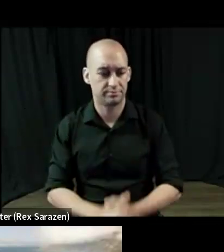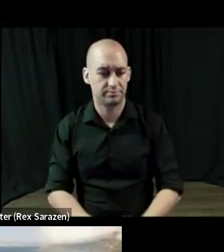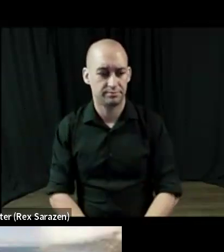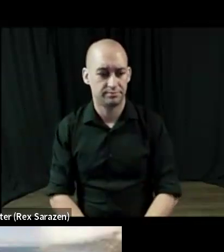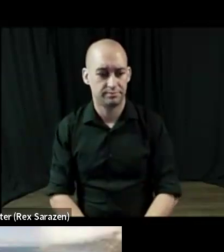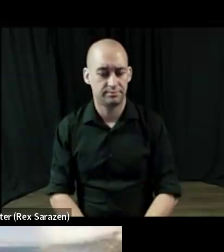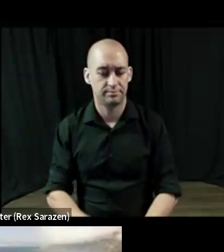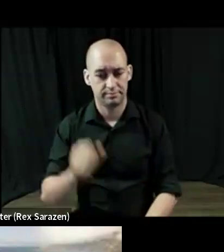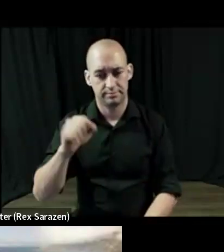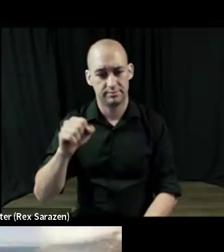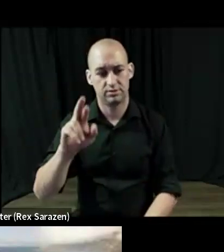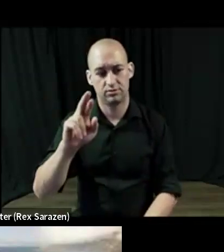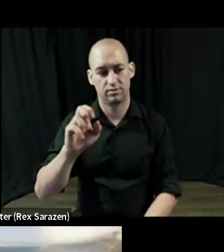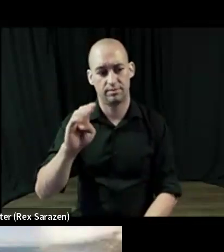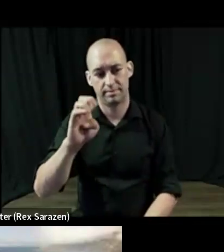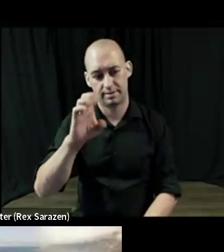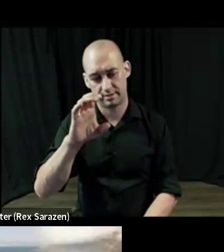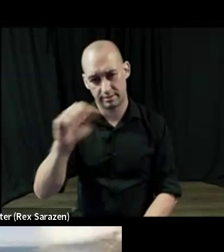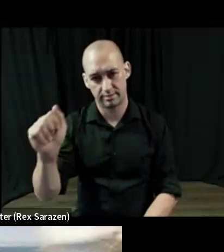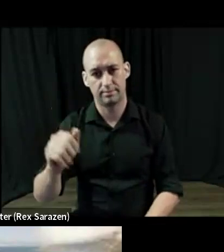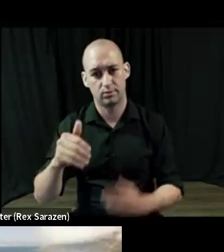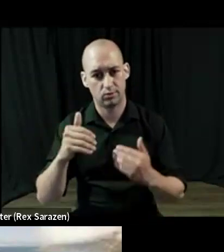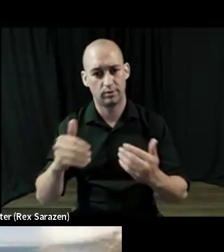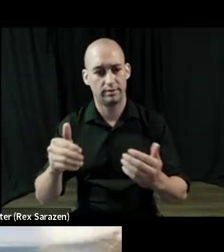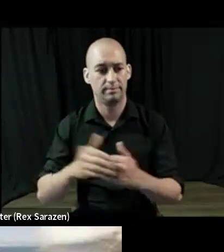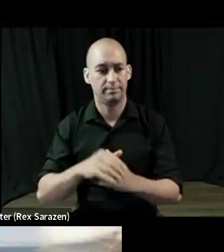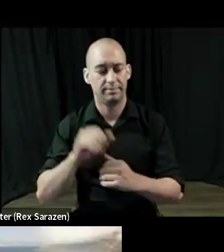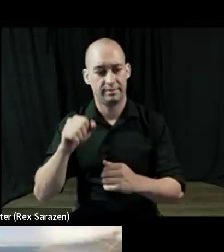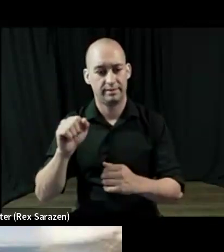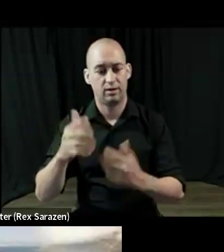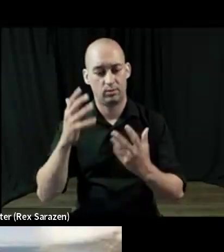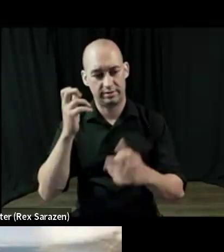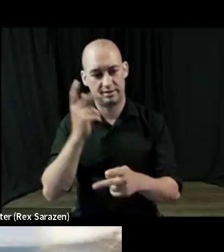Yes, Rebecca, go ahead. Yeah, I'll keep this one short and sweet. But I'm